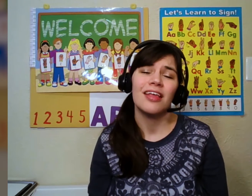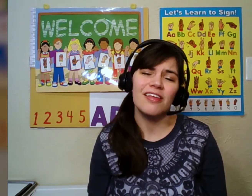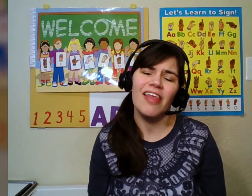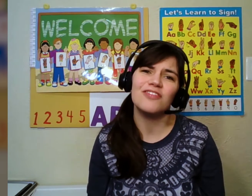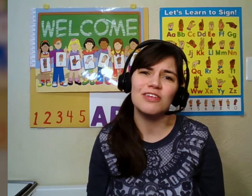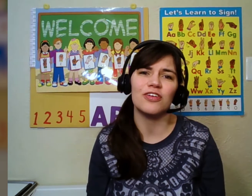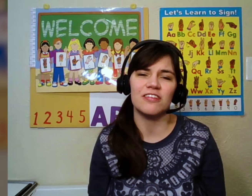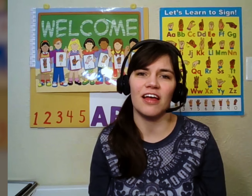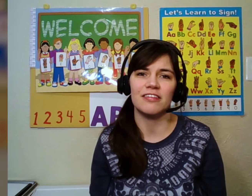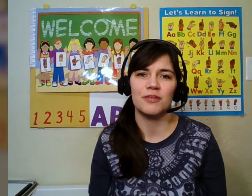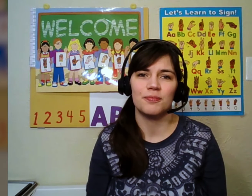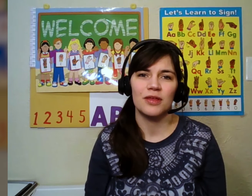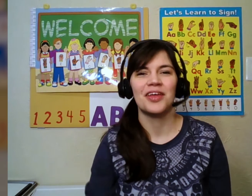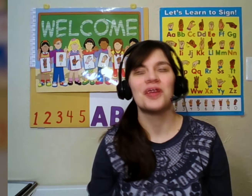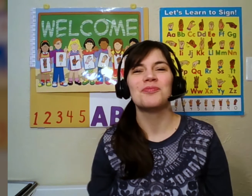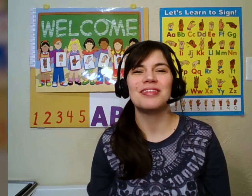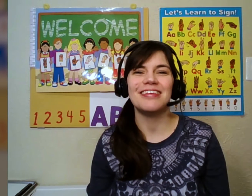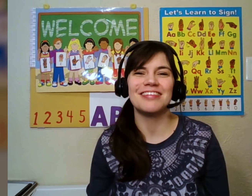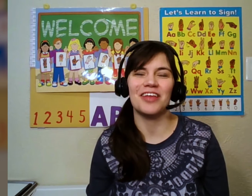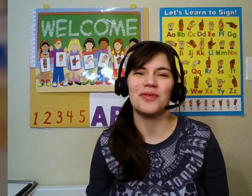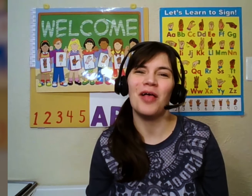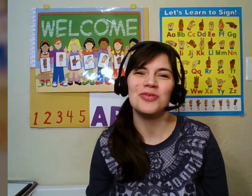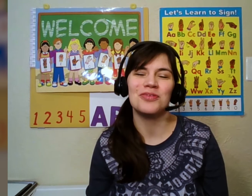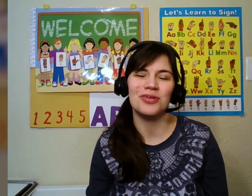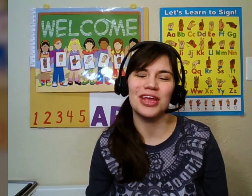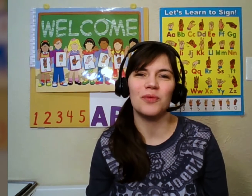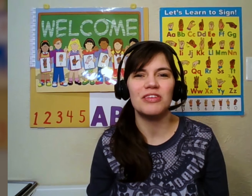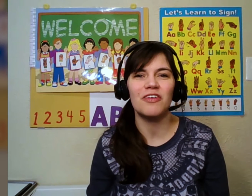they'll have different signs. But these signs will help you communicate with